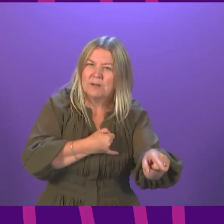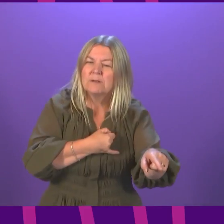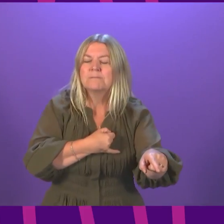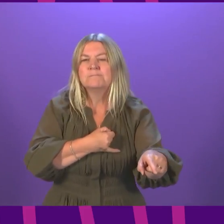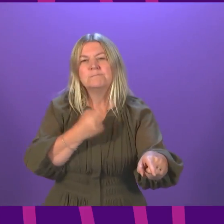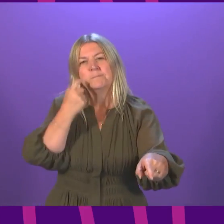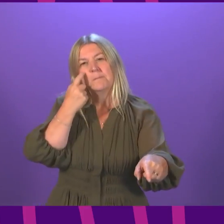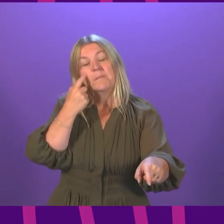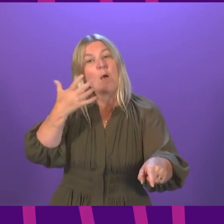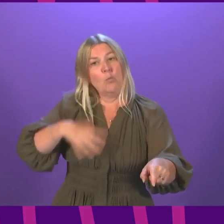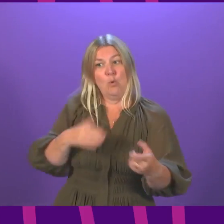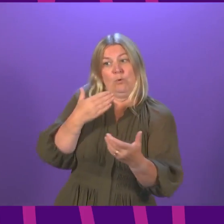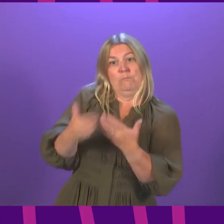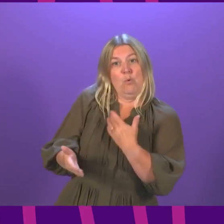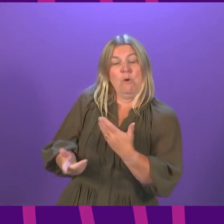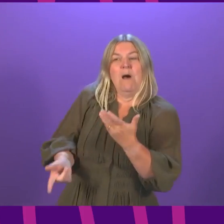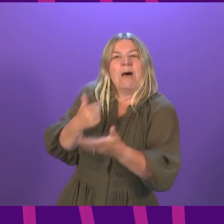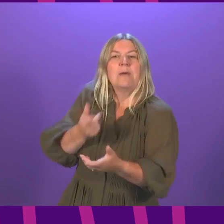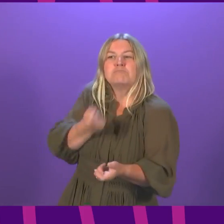made more available to people.